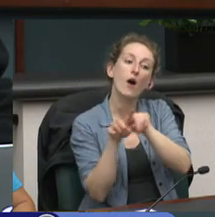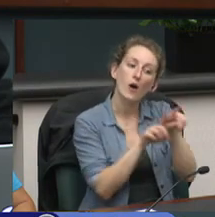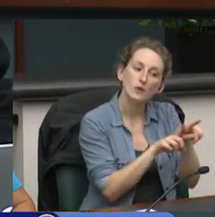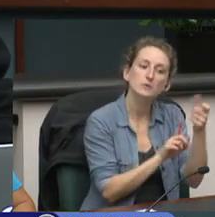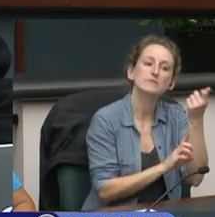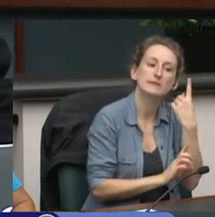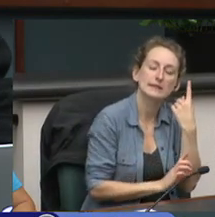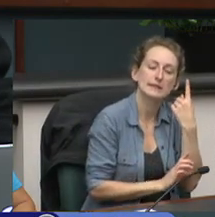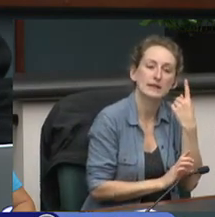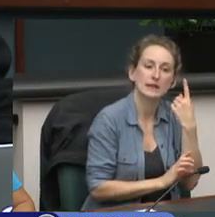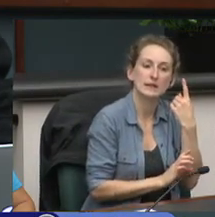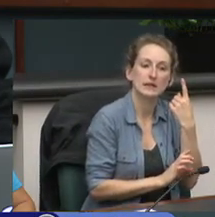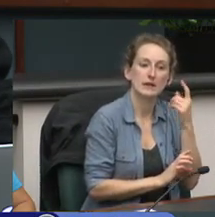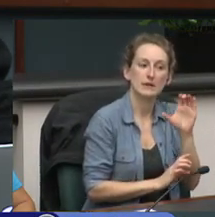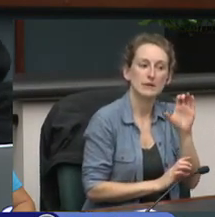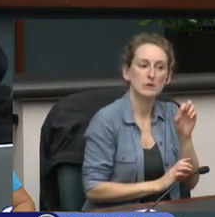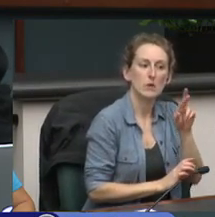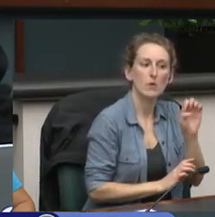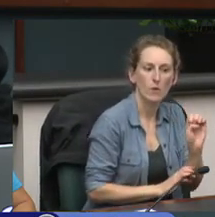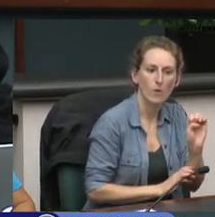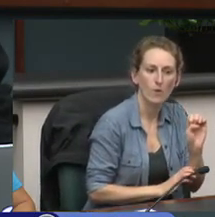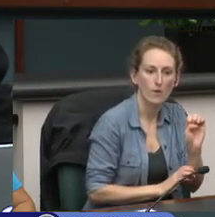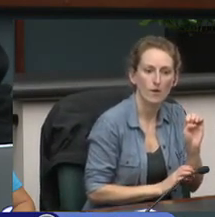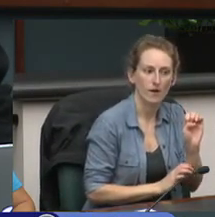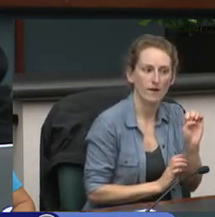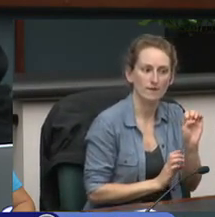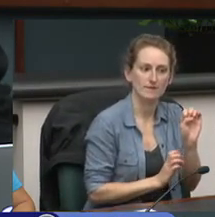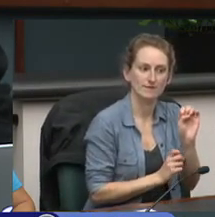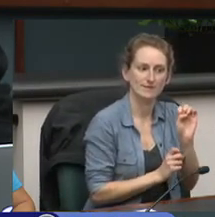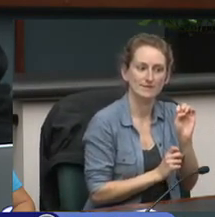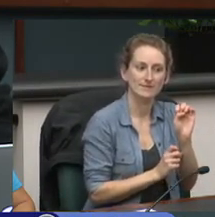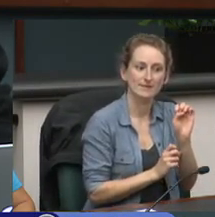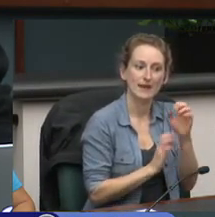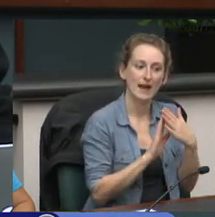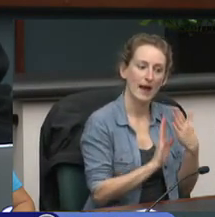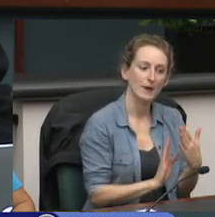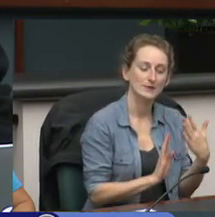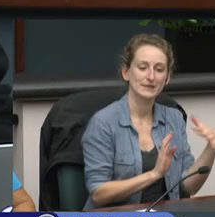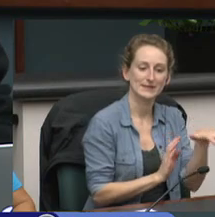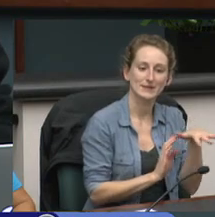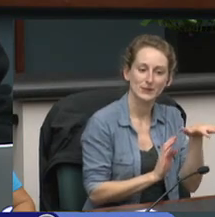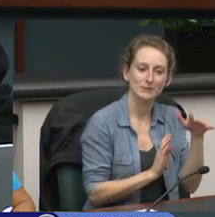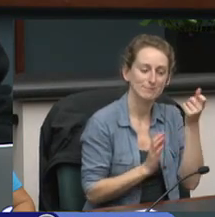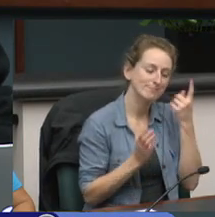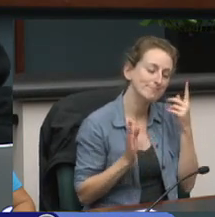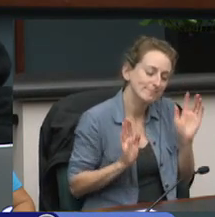I never heard it and MS clothiers point about how we should be in filling the